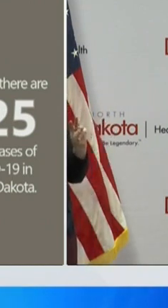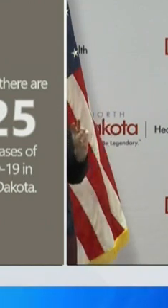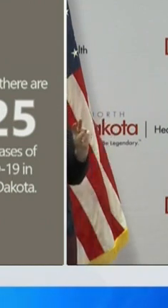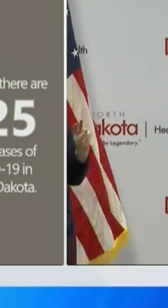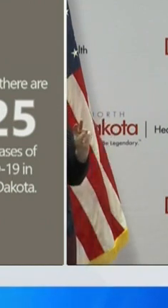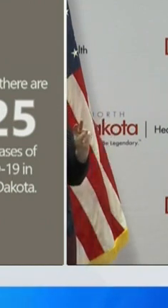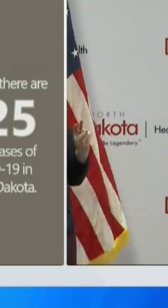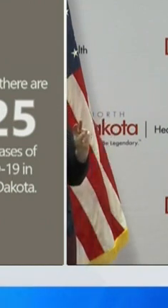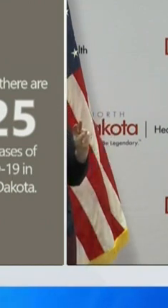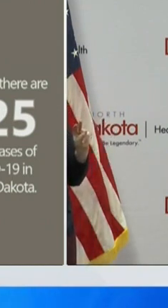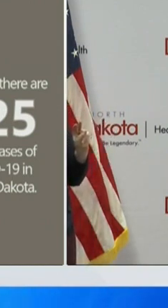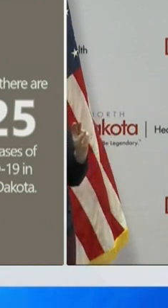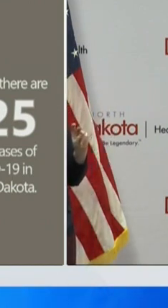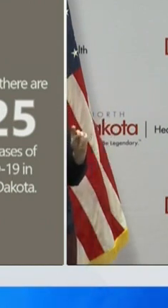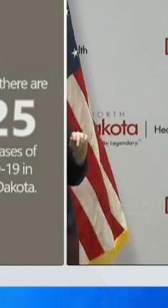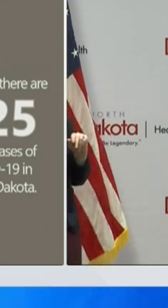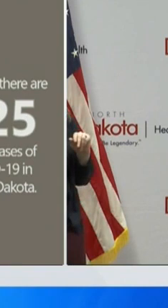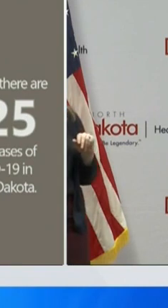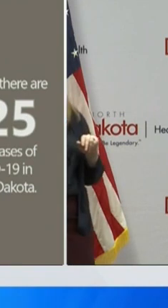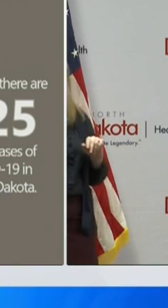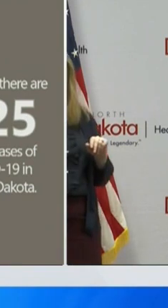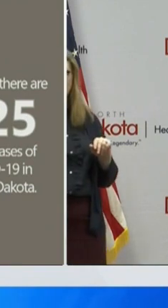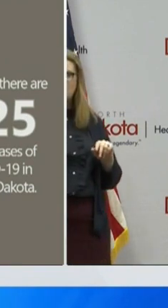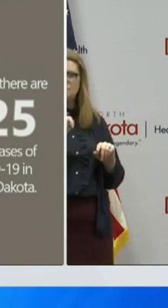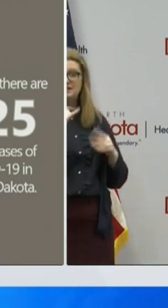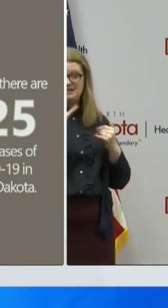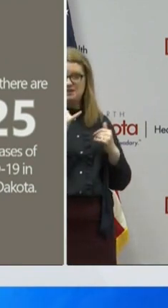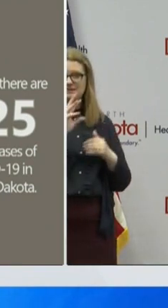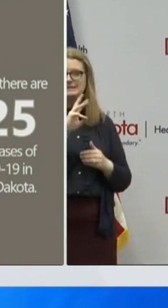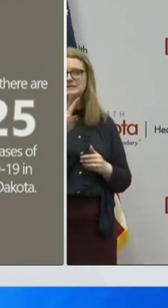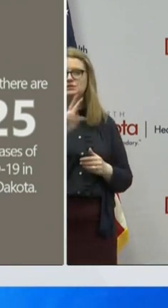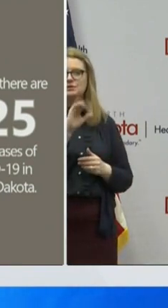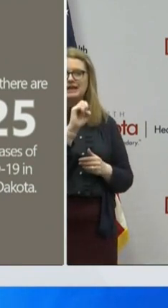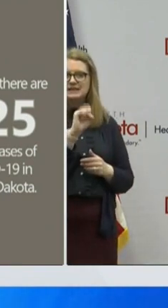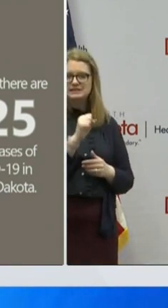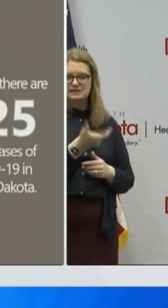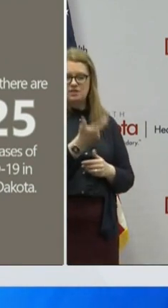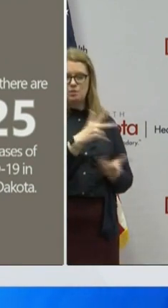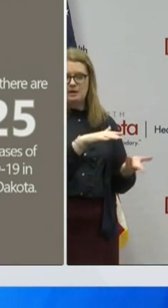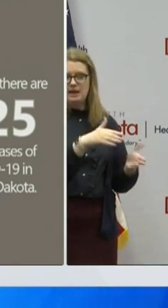STATE ARE IN THOSE TWO COUNTIES. WE ALSO SAID WE WILL BE KEEPING